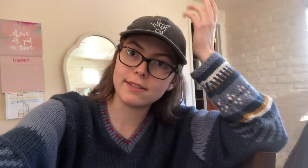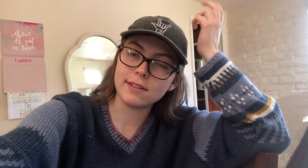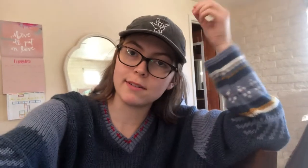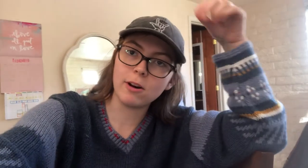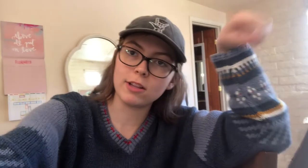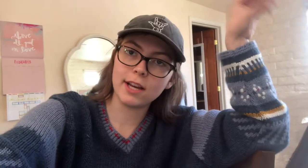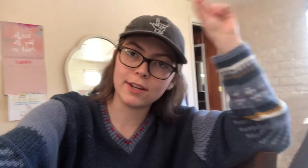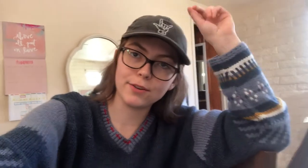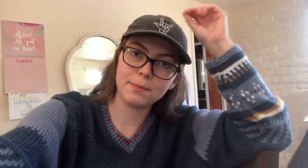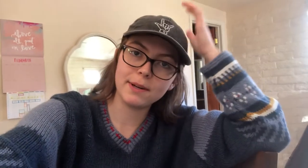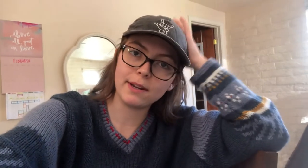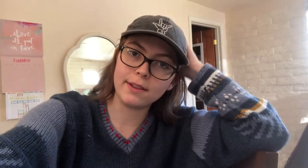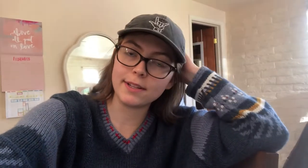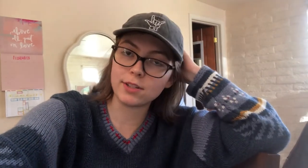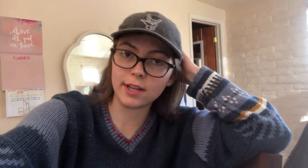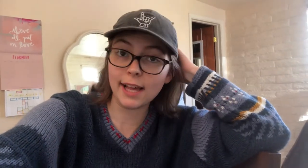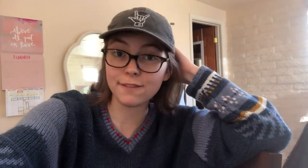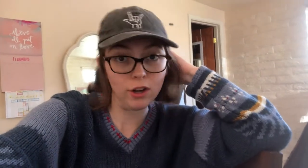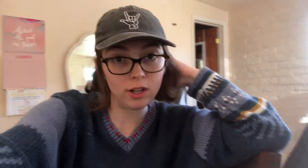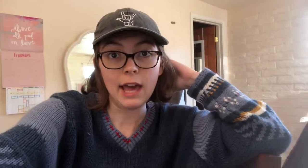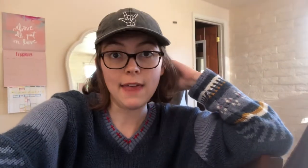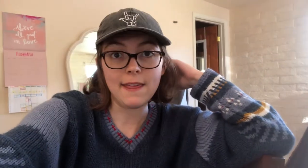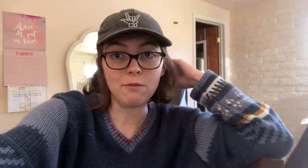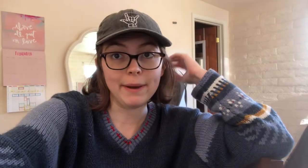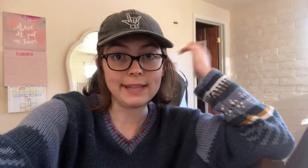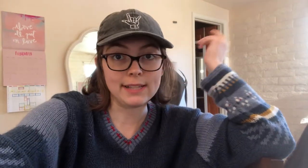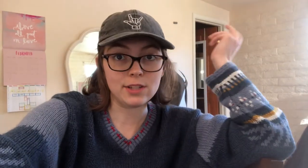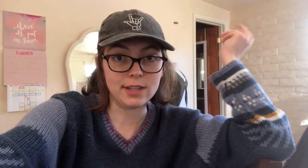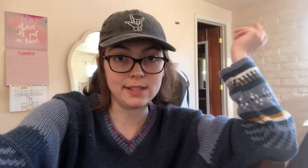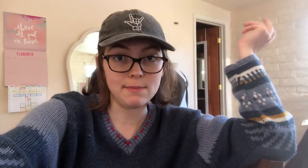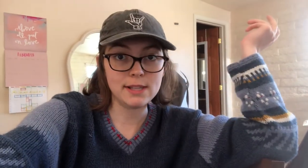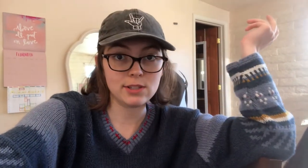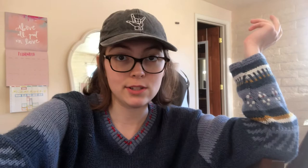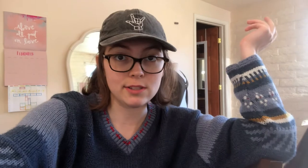it's a online group and it started last fall and then my class started this semester since